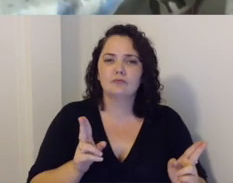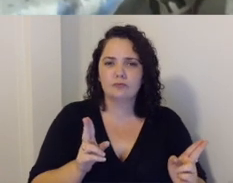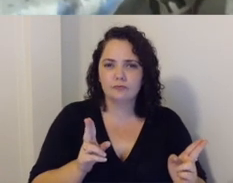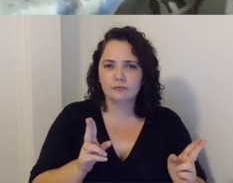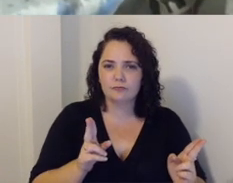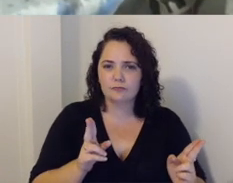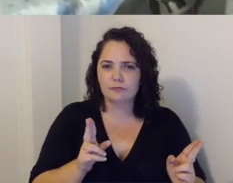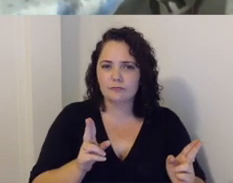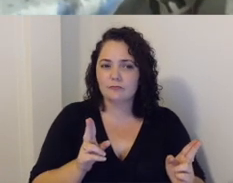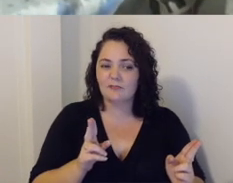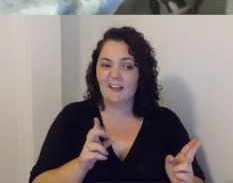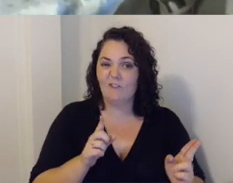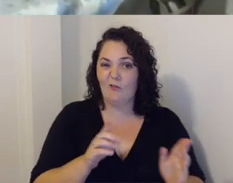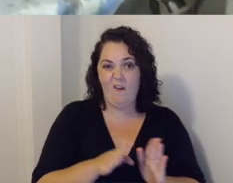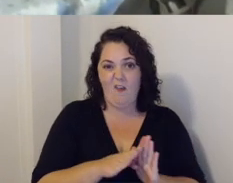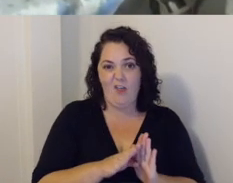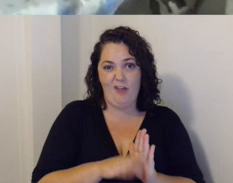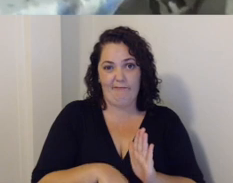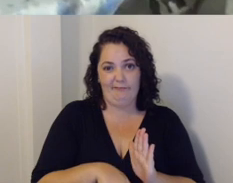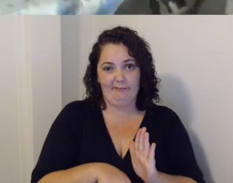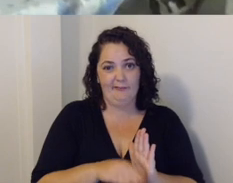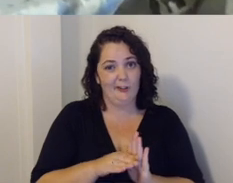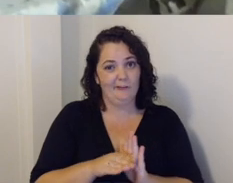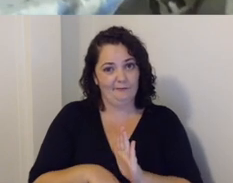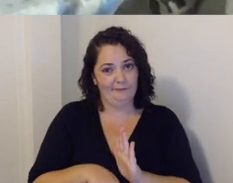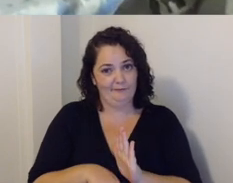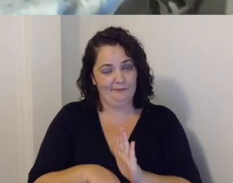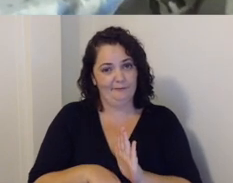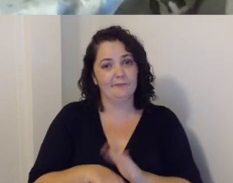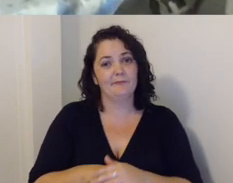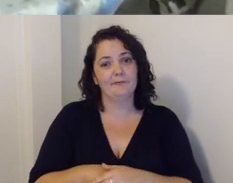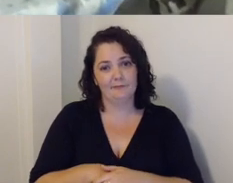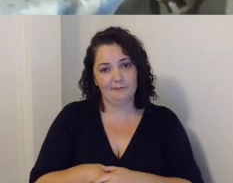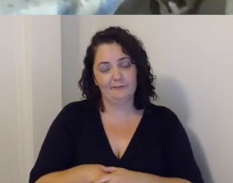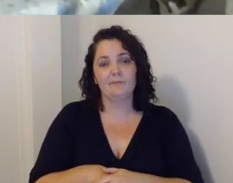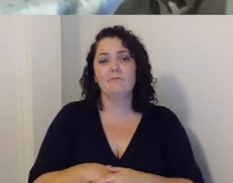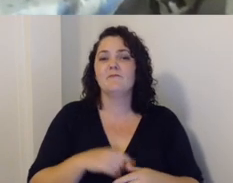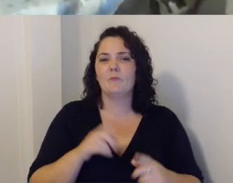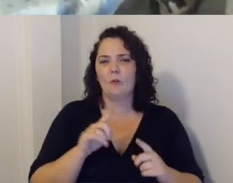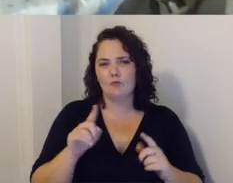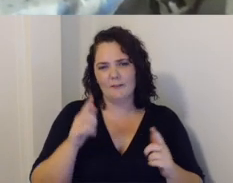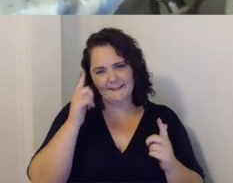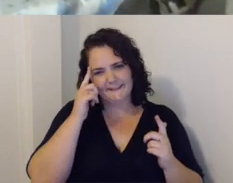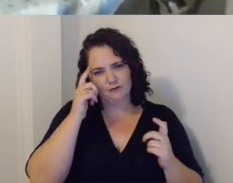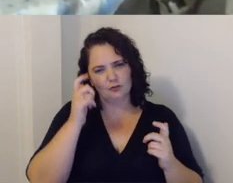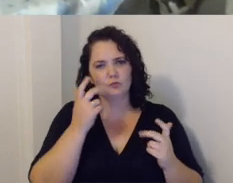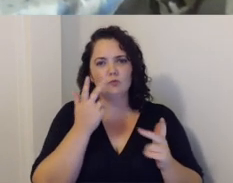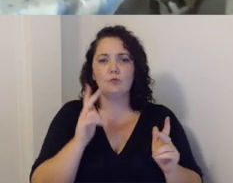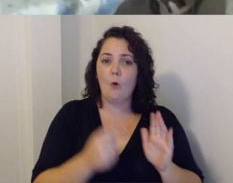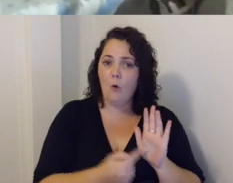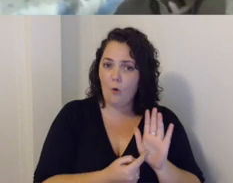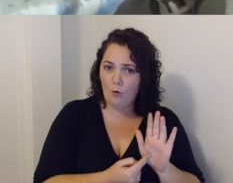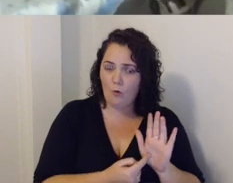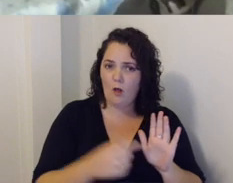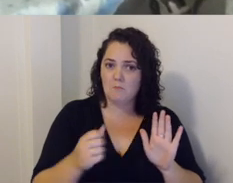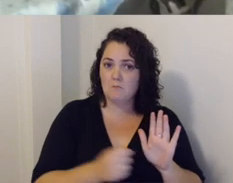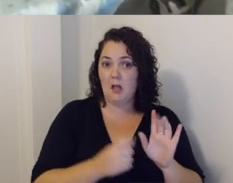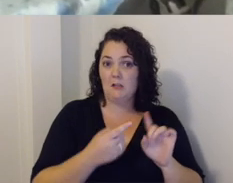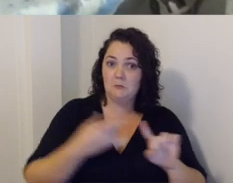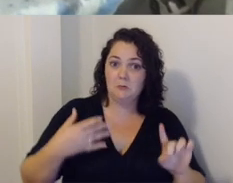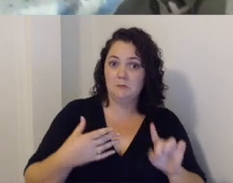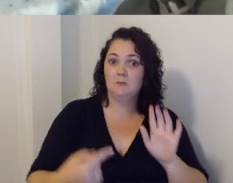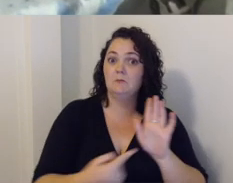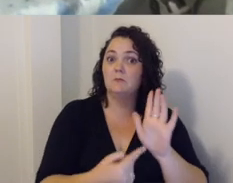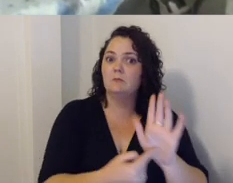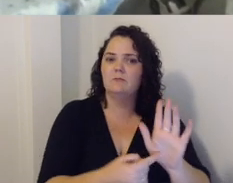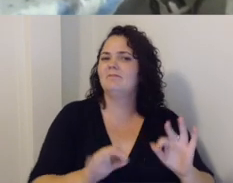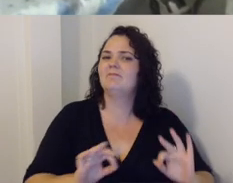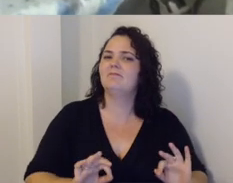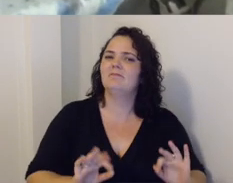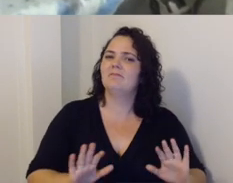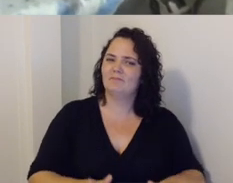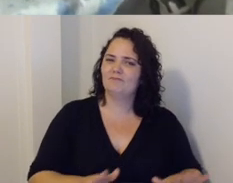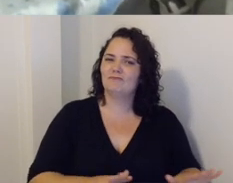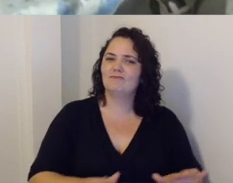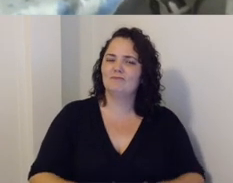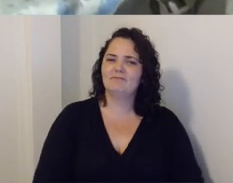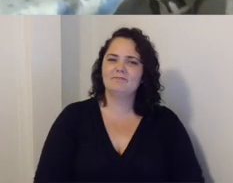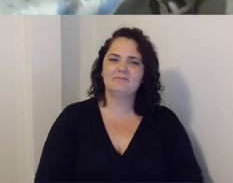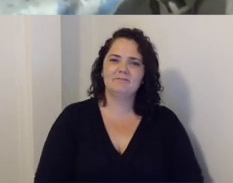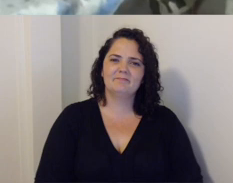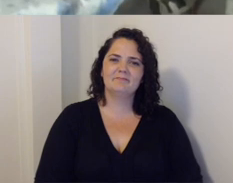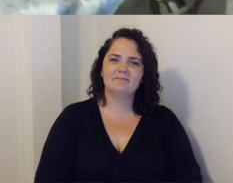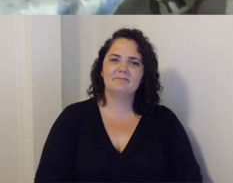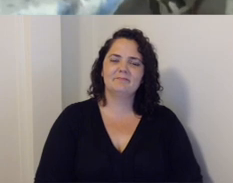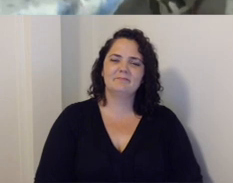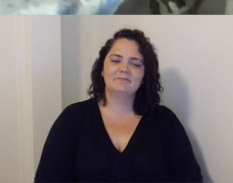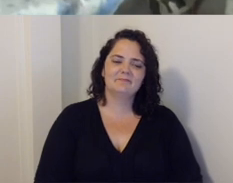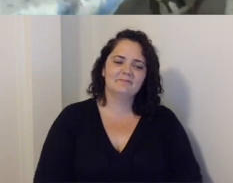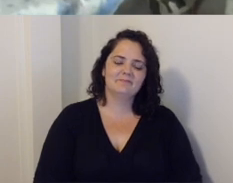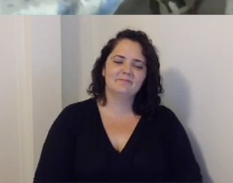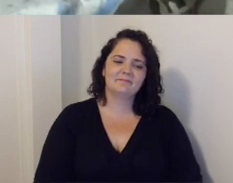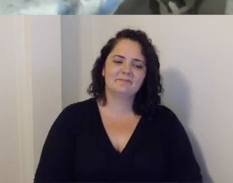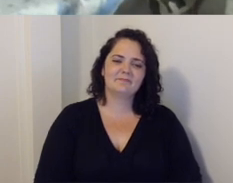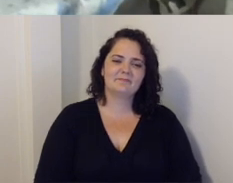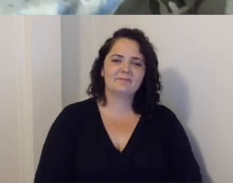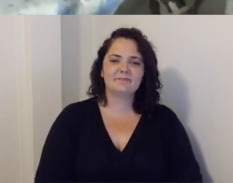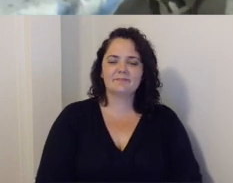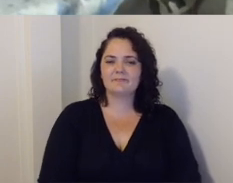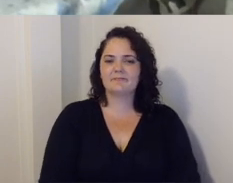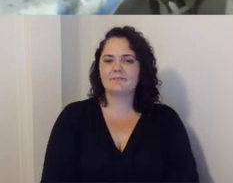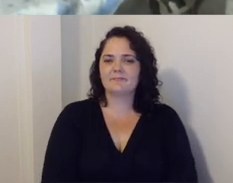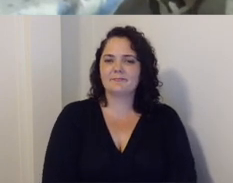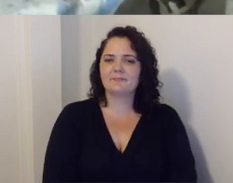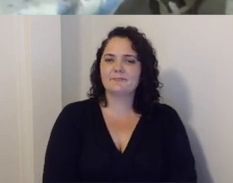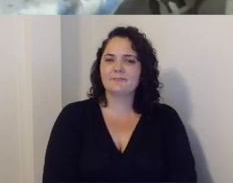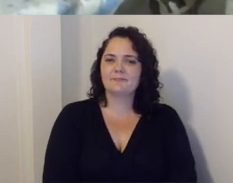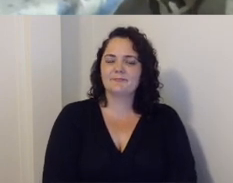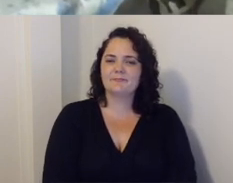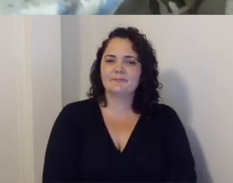space if you let some of that information go then you operate by suggestion rather than description